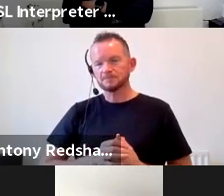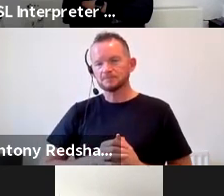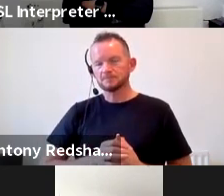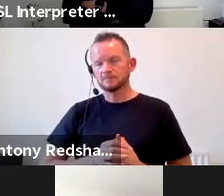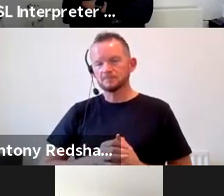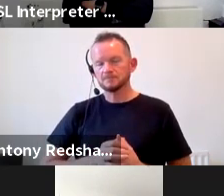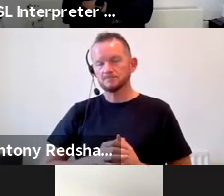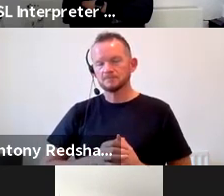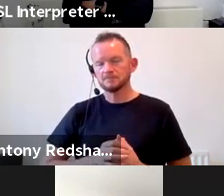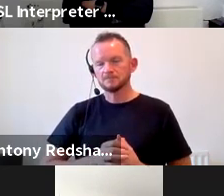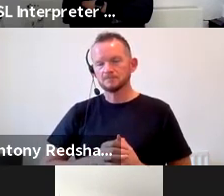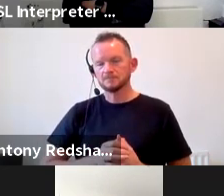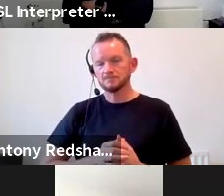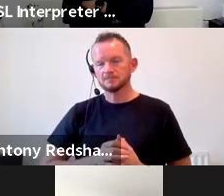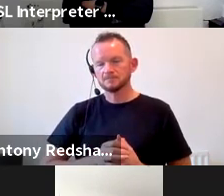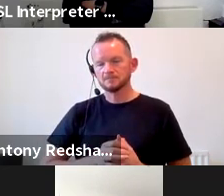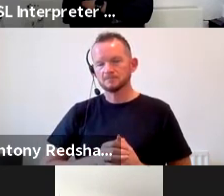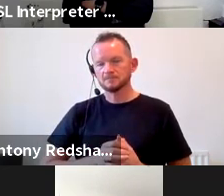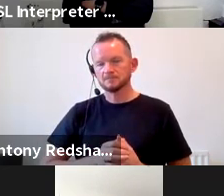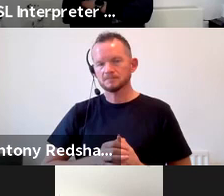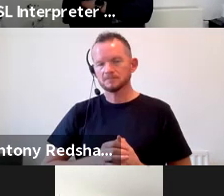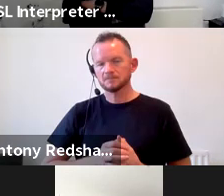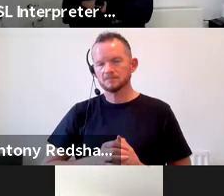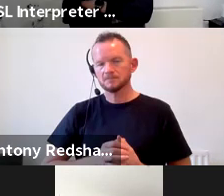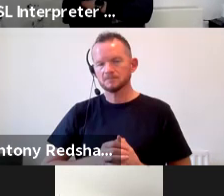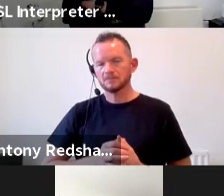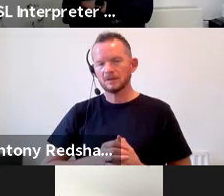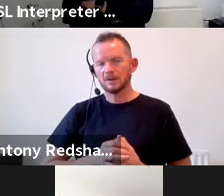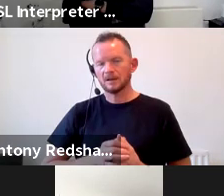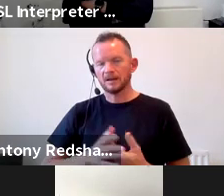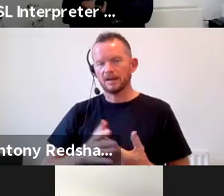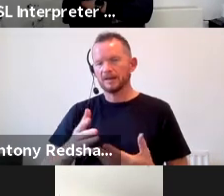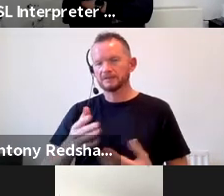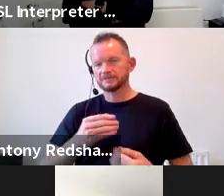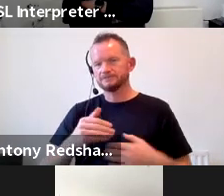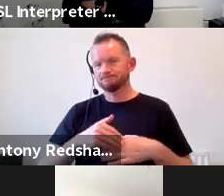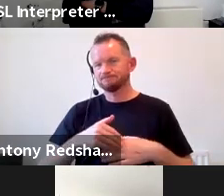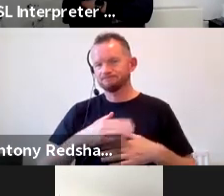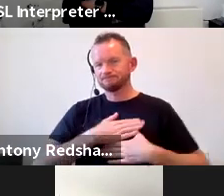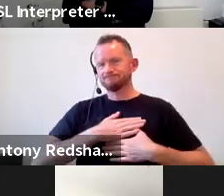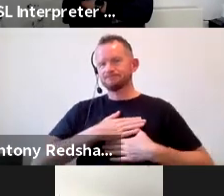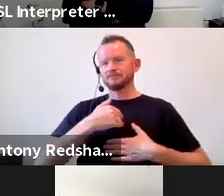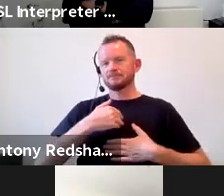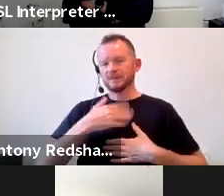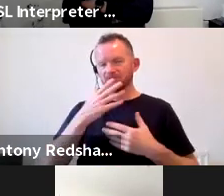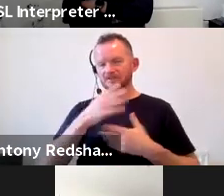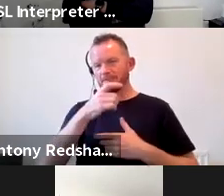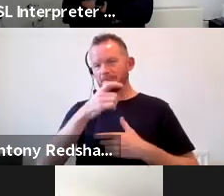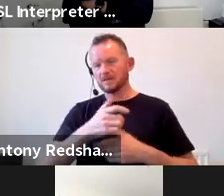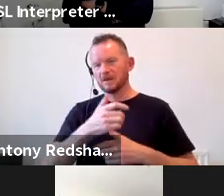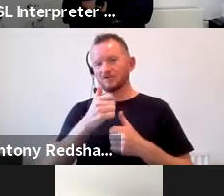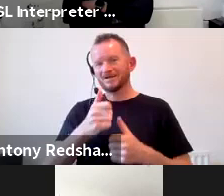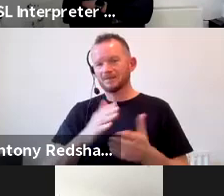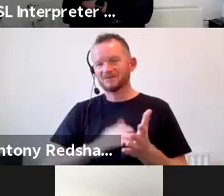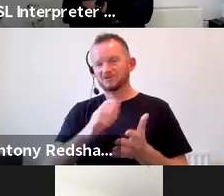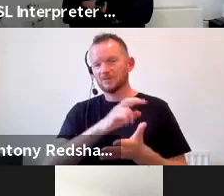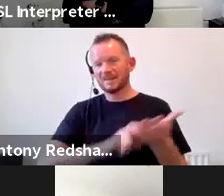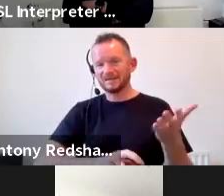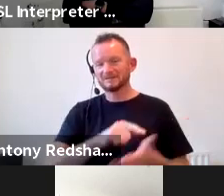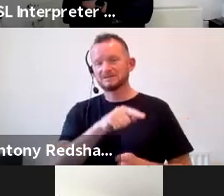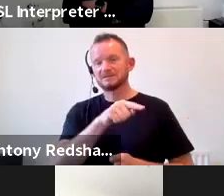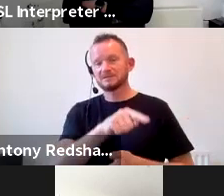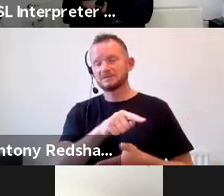Since it's very very, very close to me because I've seen people within Greater Manchester Police become mentally ill.